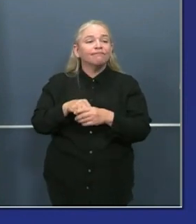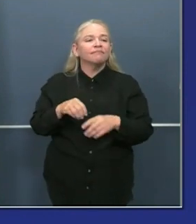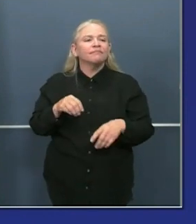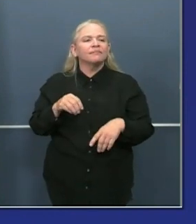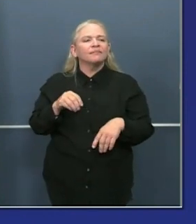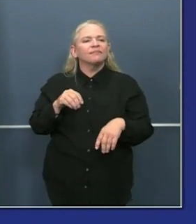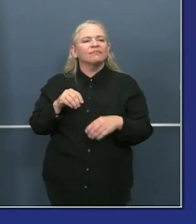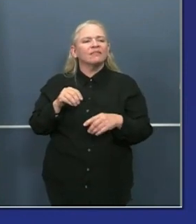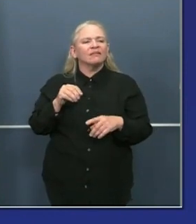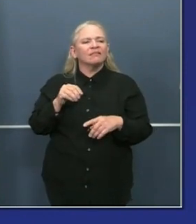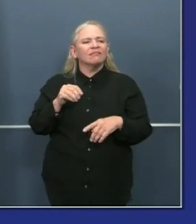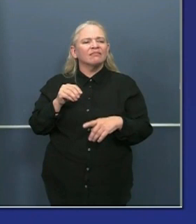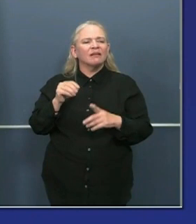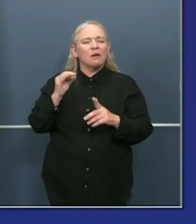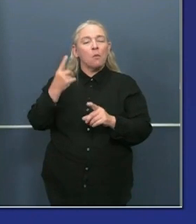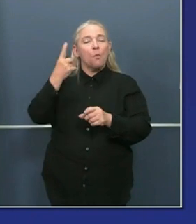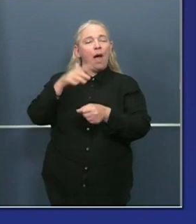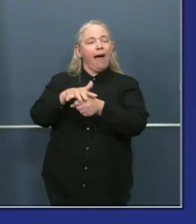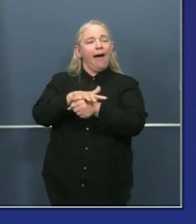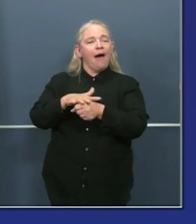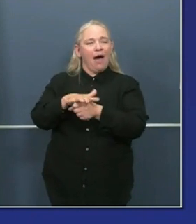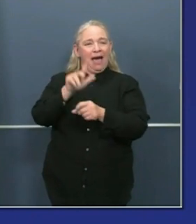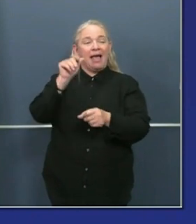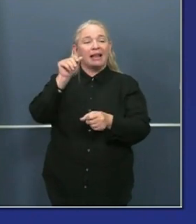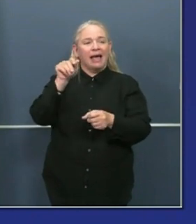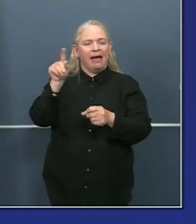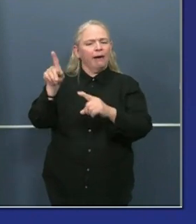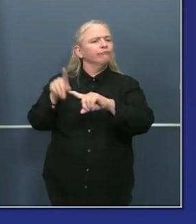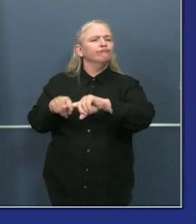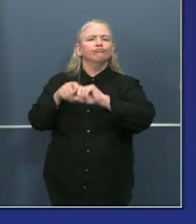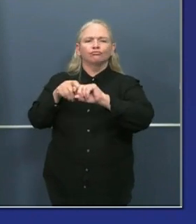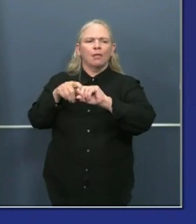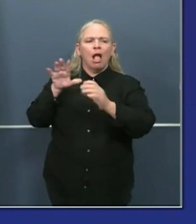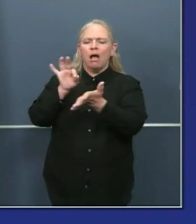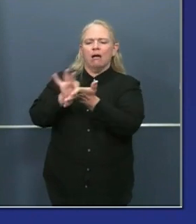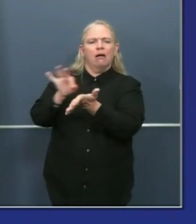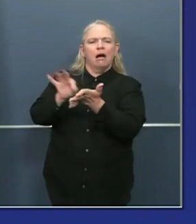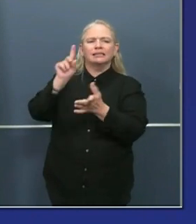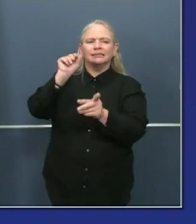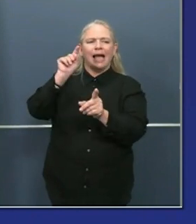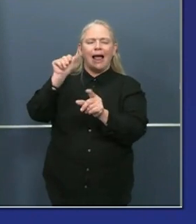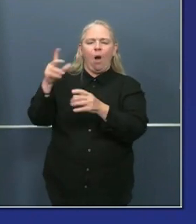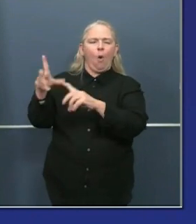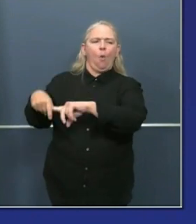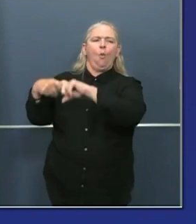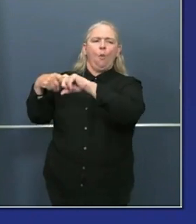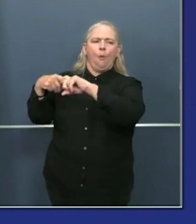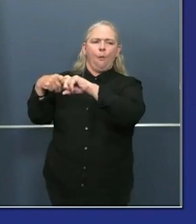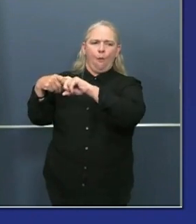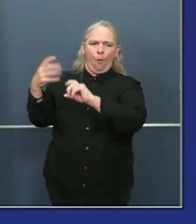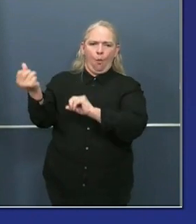AVERAGE 70 DAY ROLLING. THAT INCLUDES THE CASES THAT